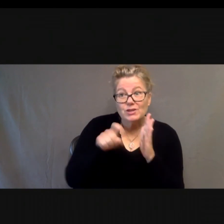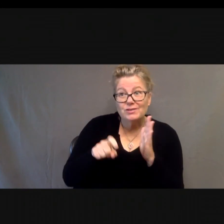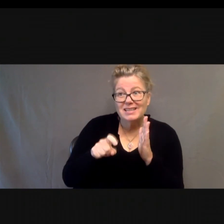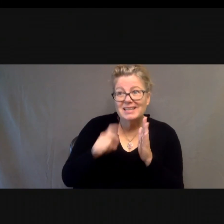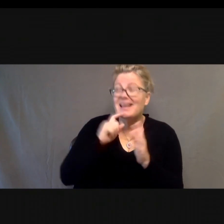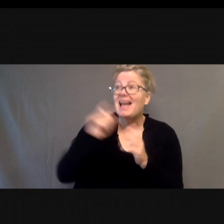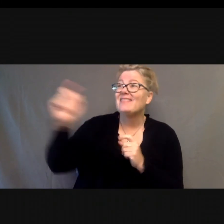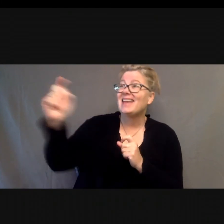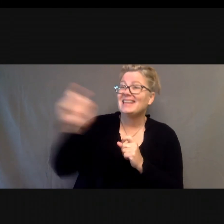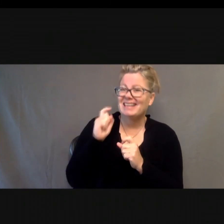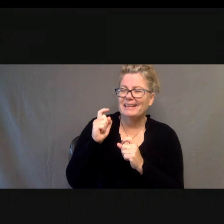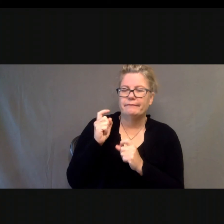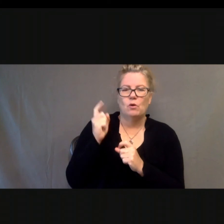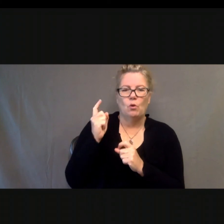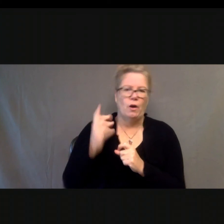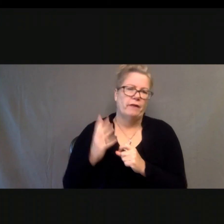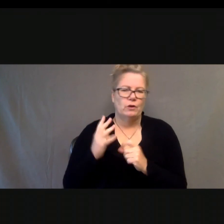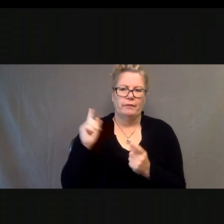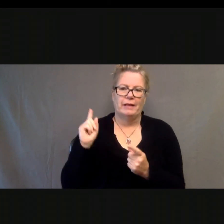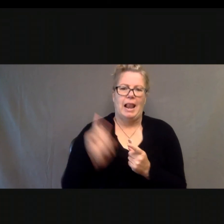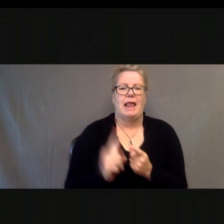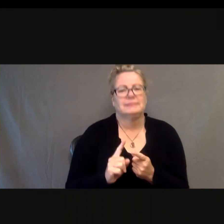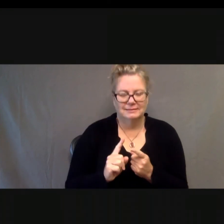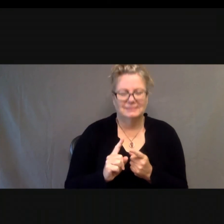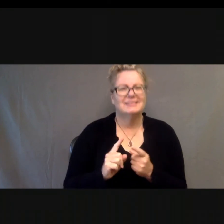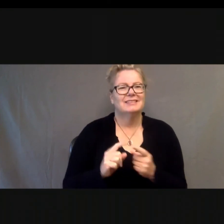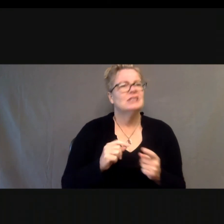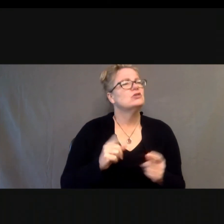for what you need.